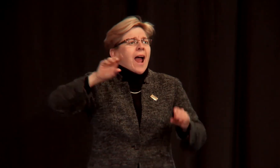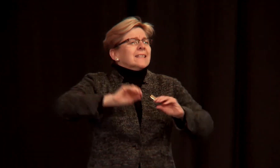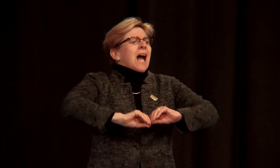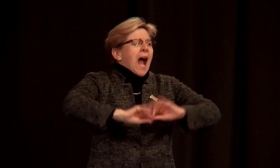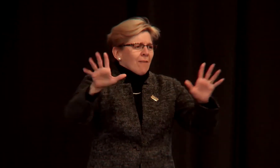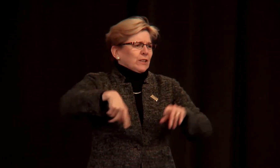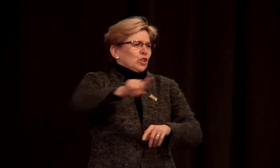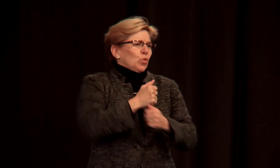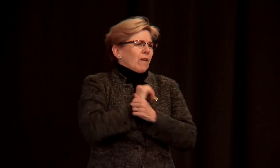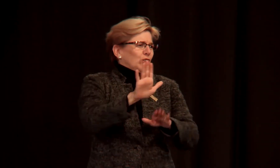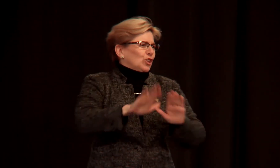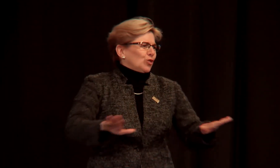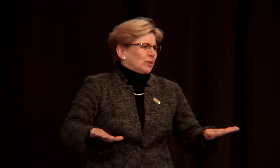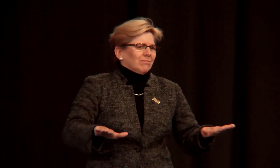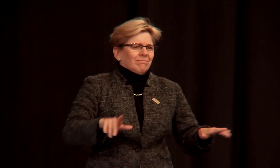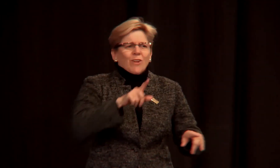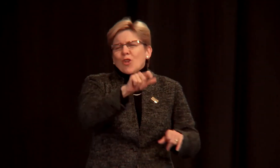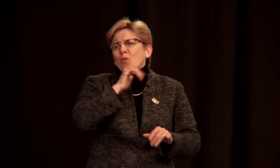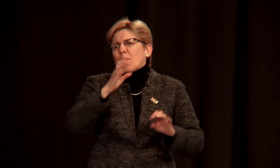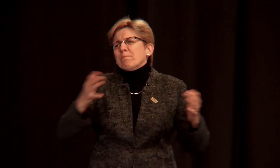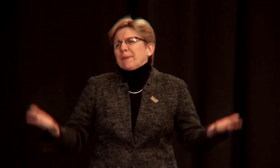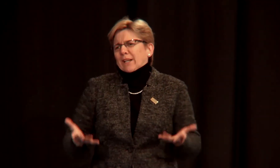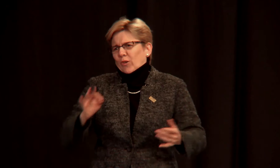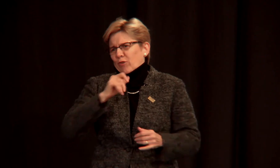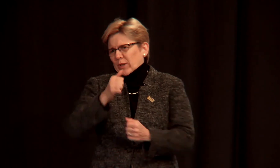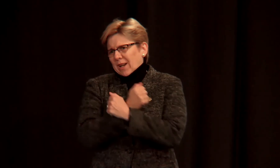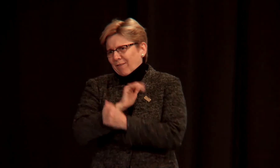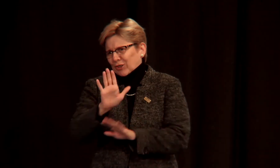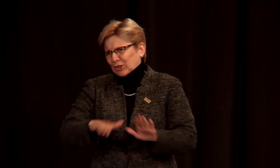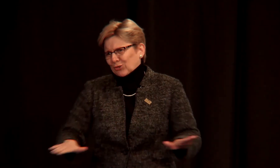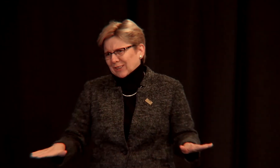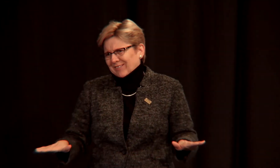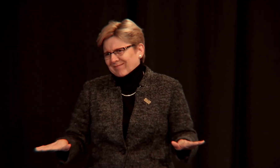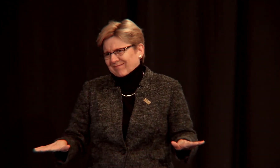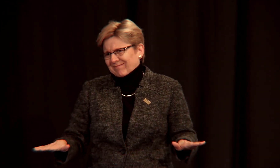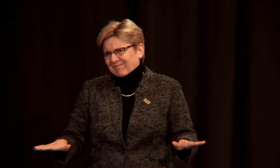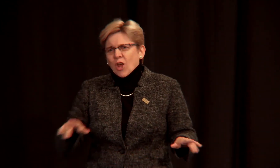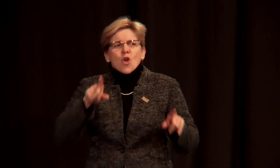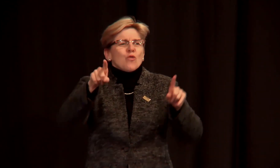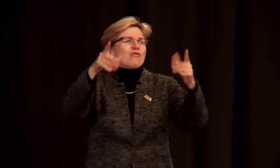It's obvious you love your children. You wouldn't be here if you didn't love your children.